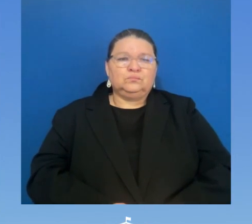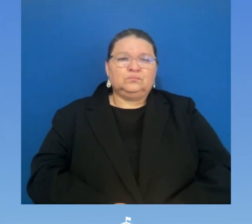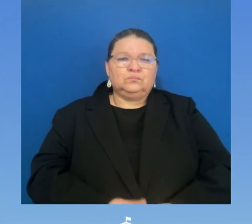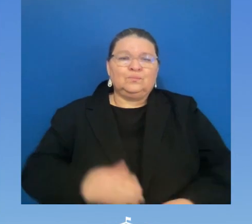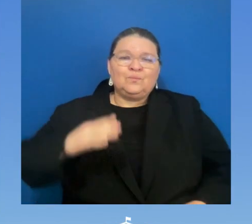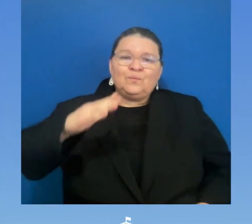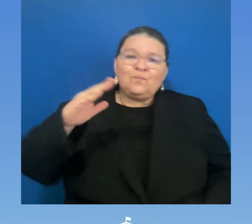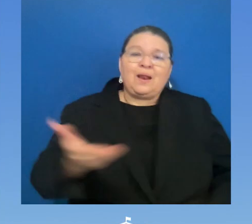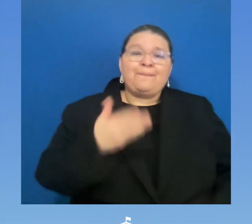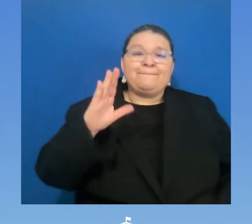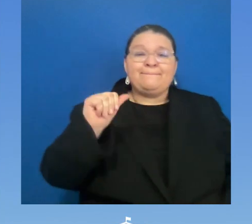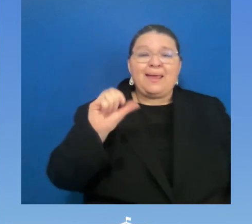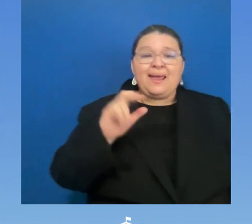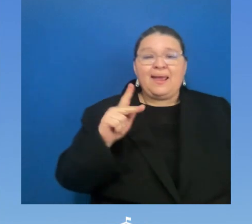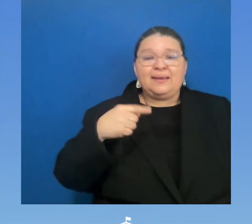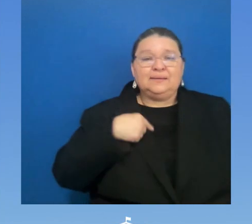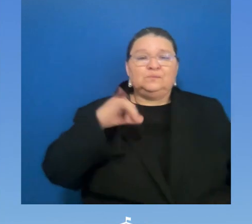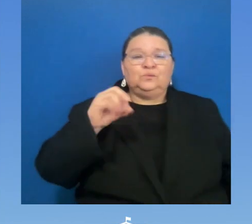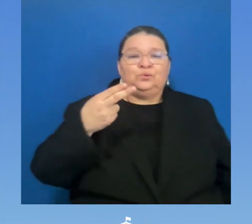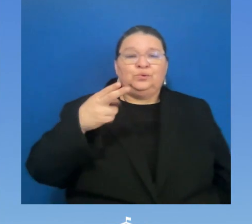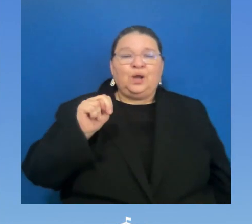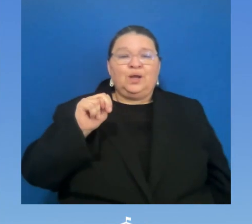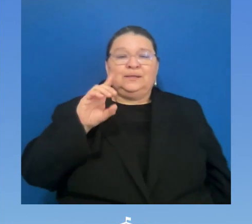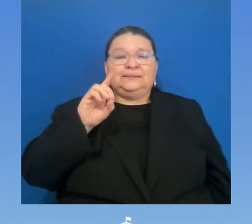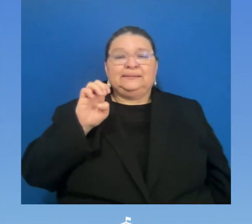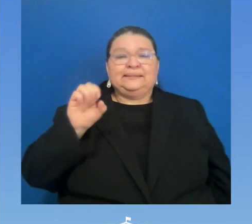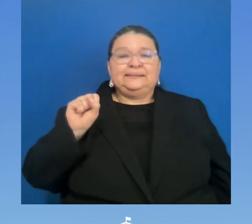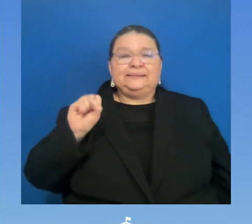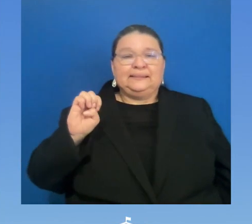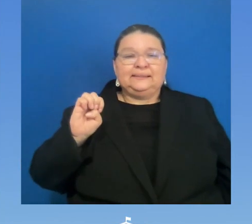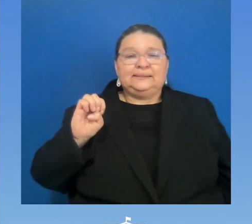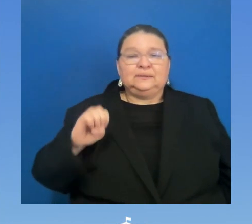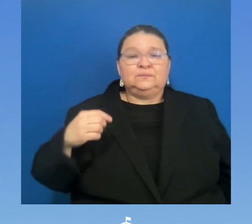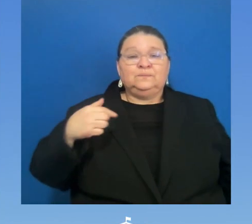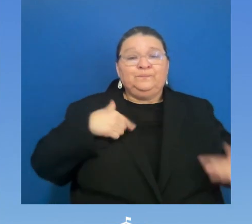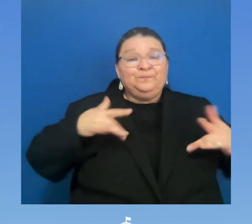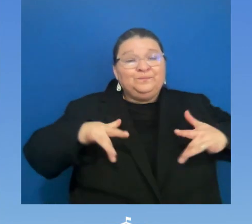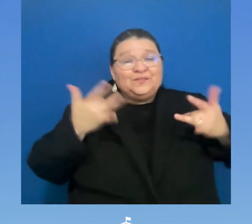and I am thrilled to be continuing this conversation today on Equal Pay Day